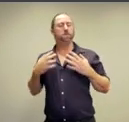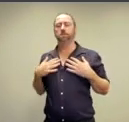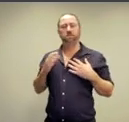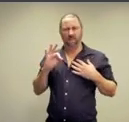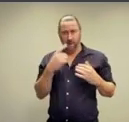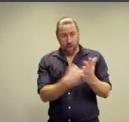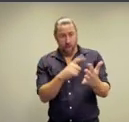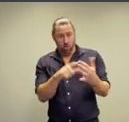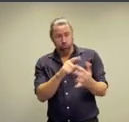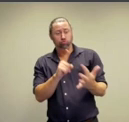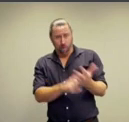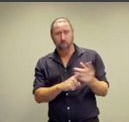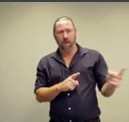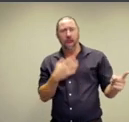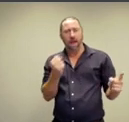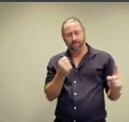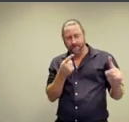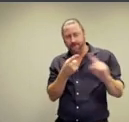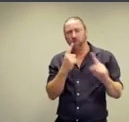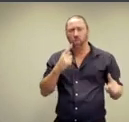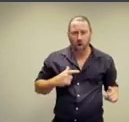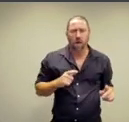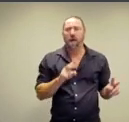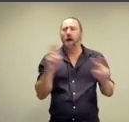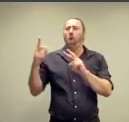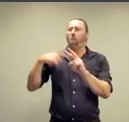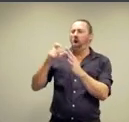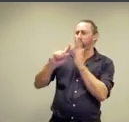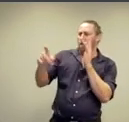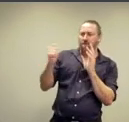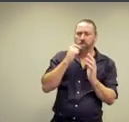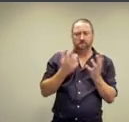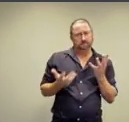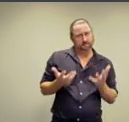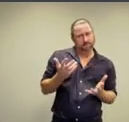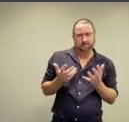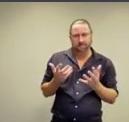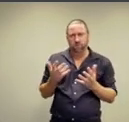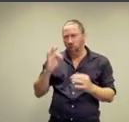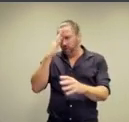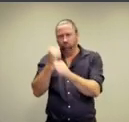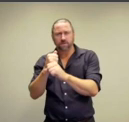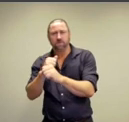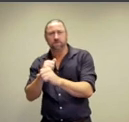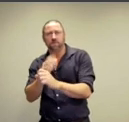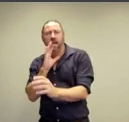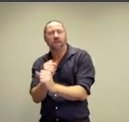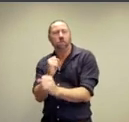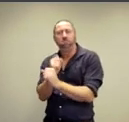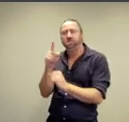he is a rebel, not exactly without a cause but who is deeply suspicious of causes,